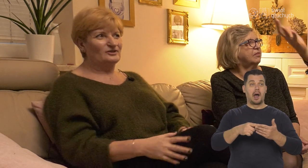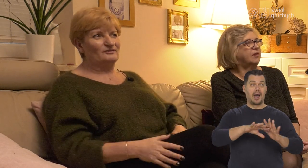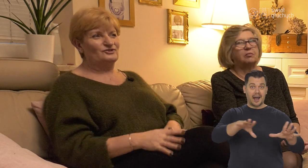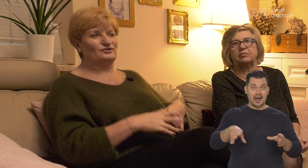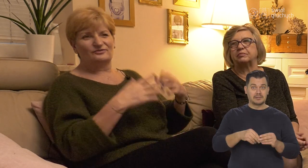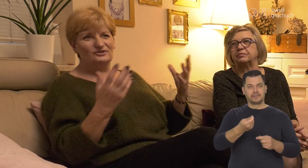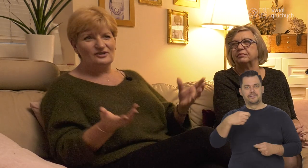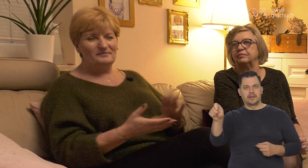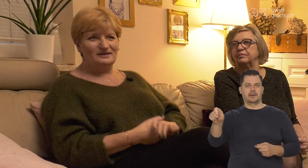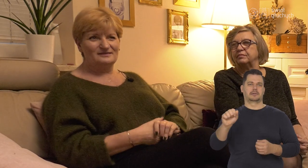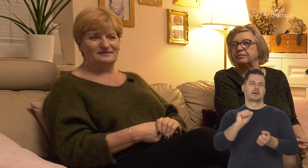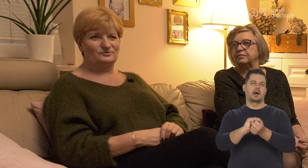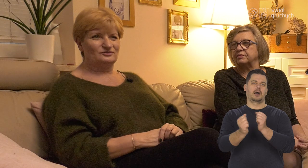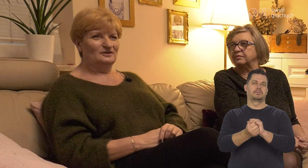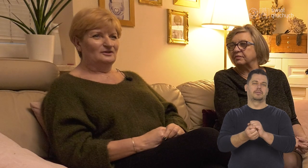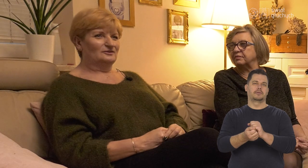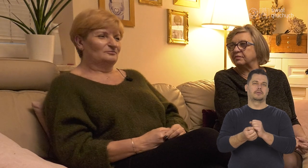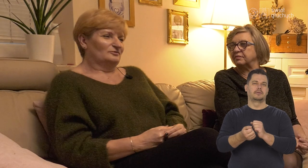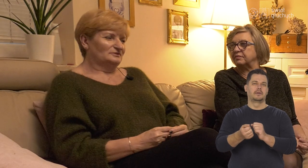But when we go somewhere together,